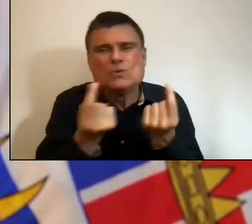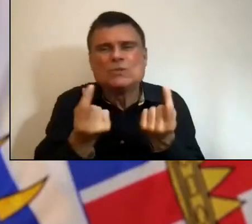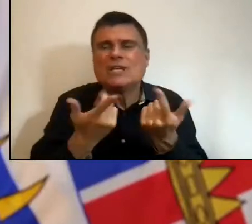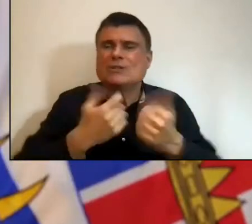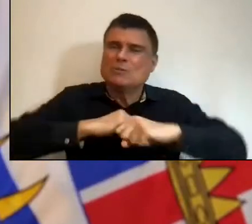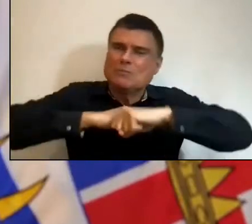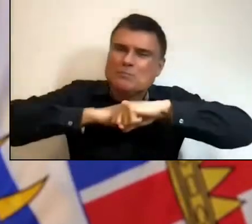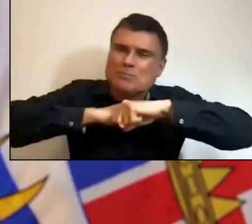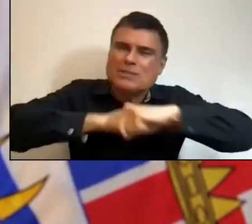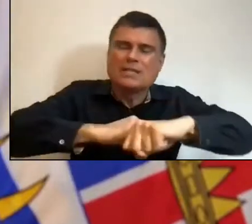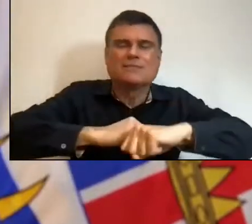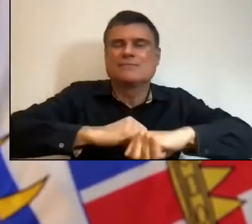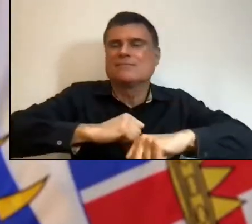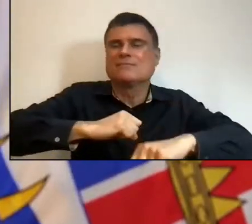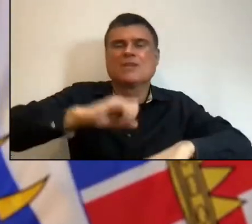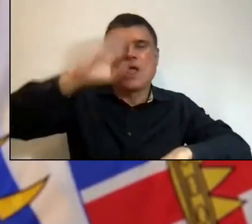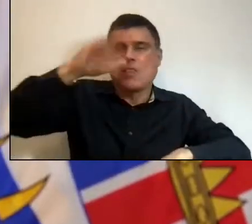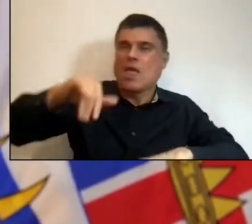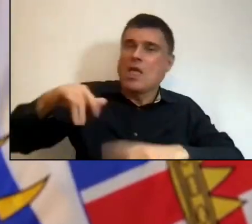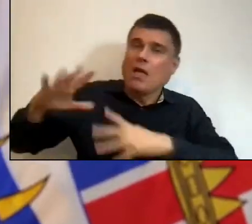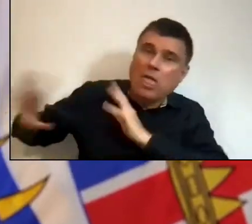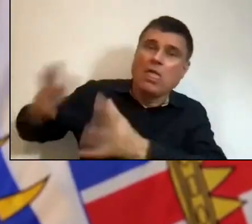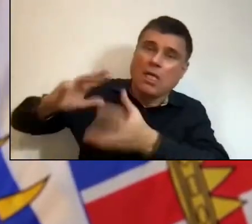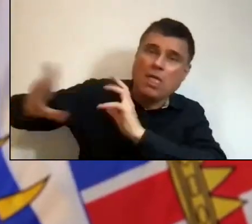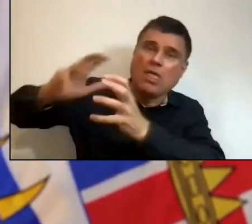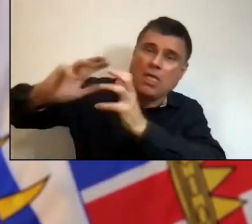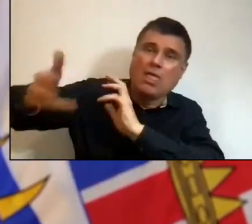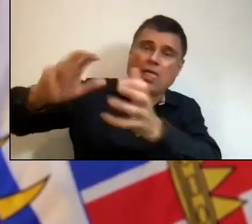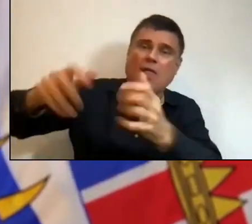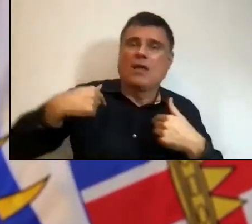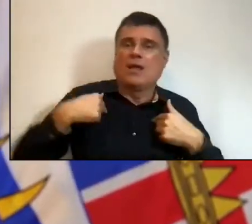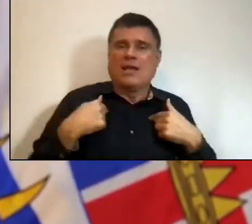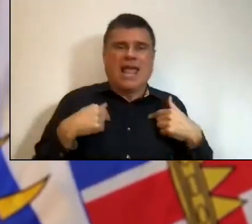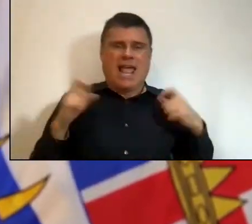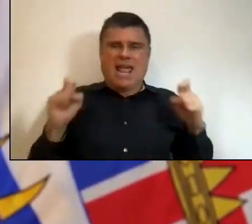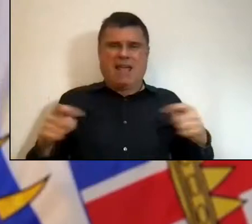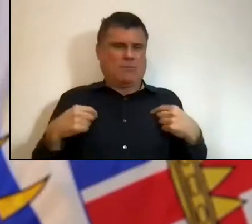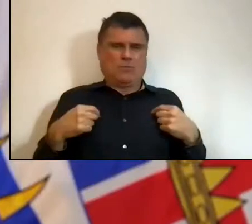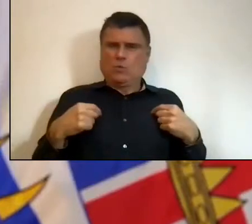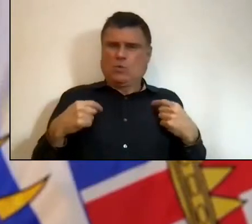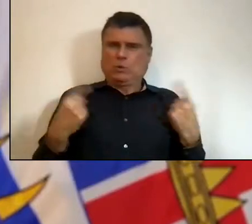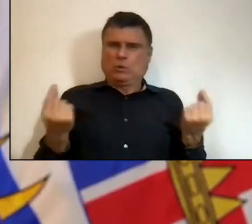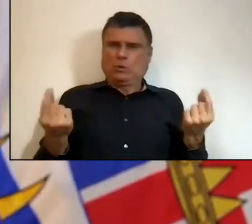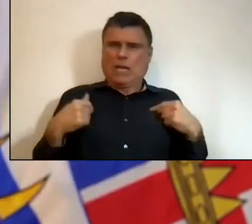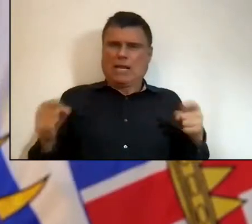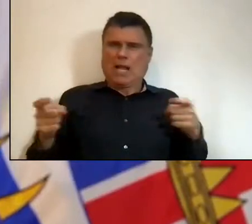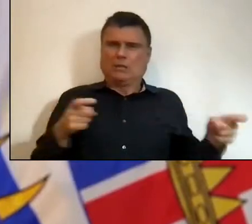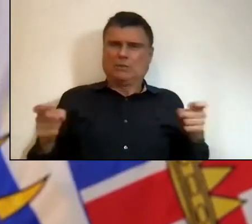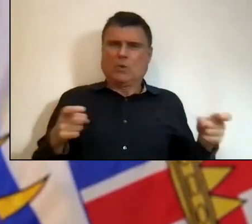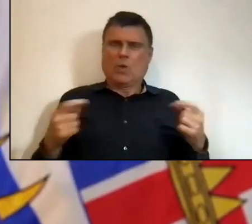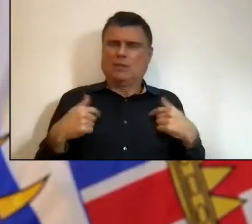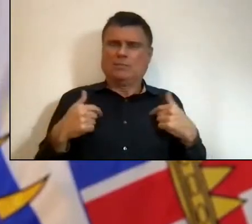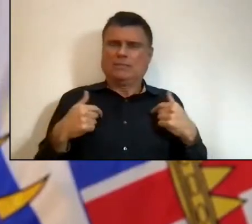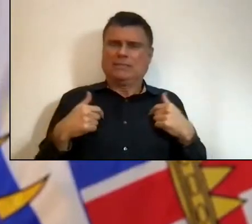environment in this uncertainty. And we are in another uncertain time. There are potentials that will